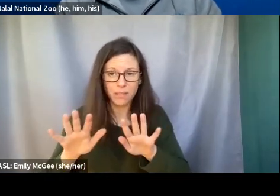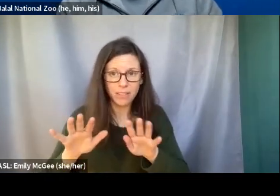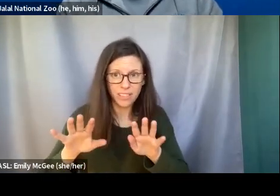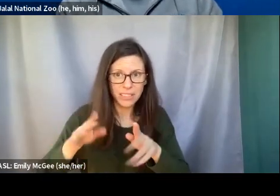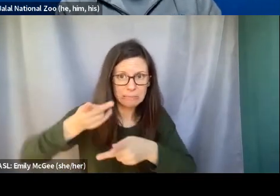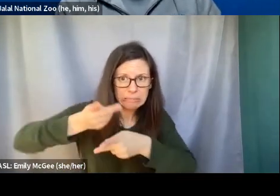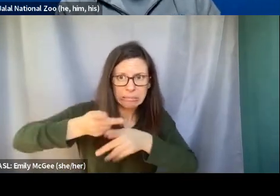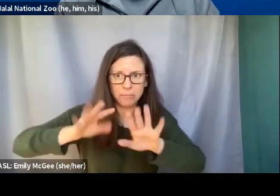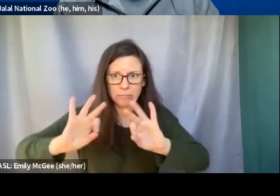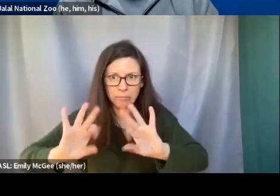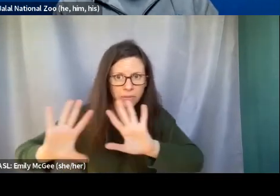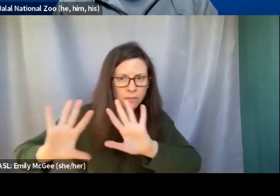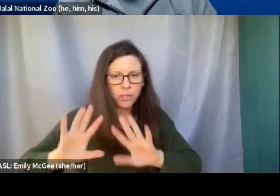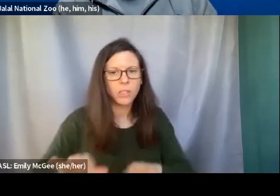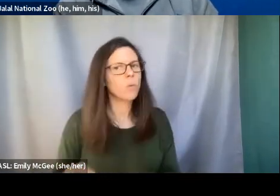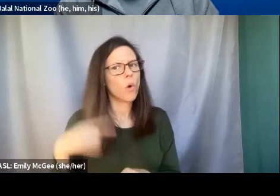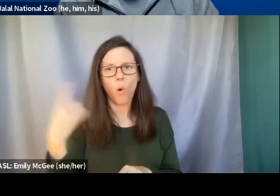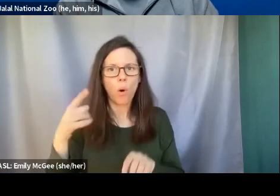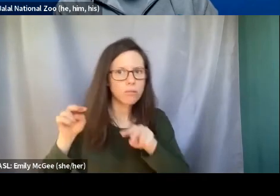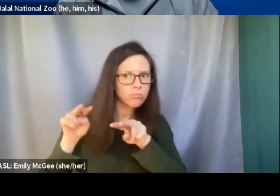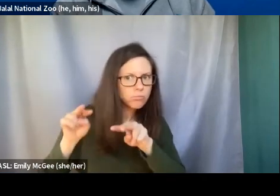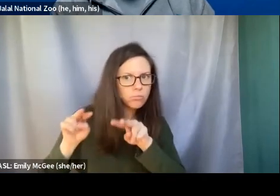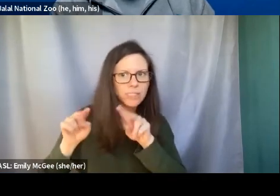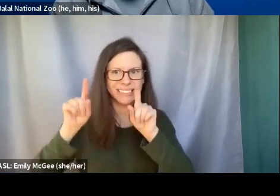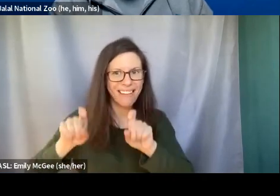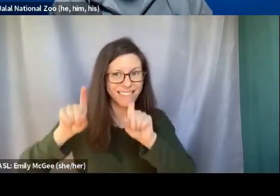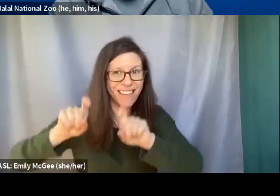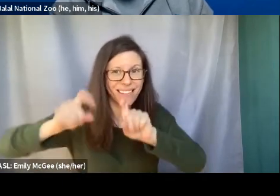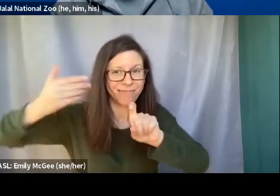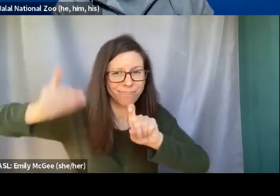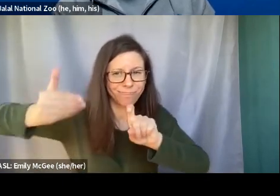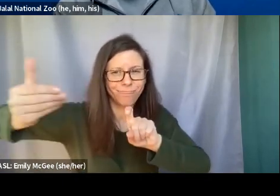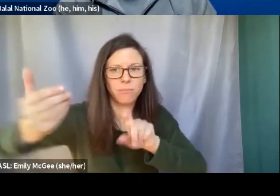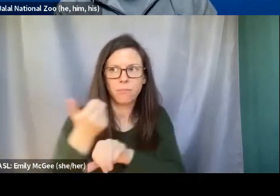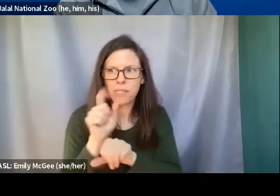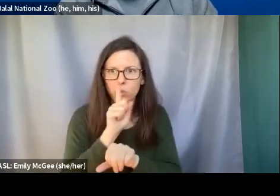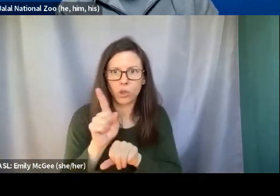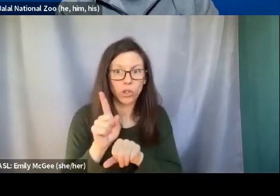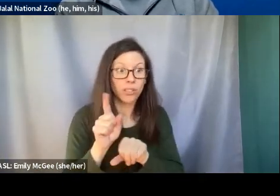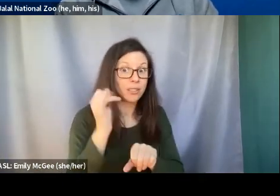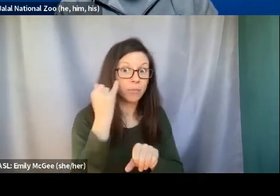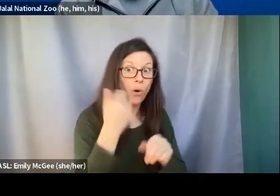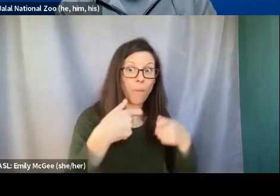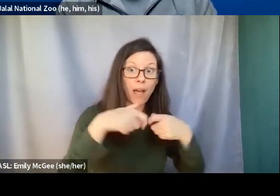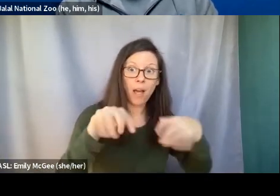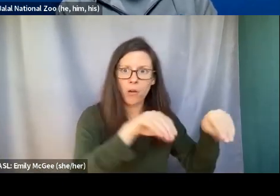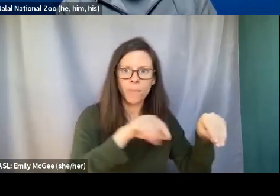so it is a constant testing to make sure that nothing fails for our species.